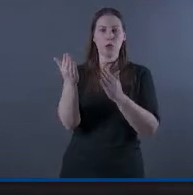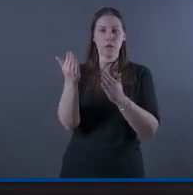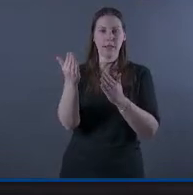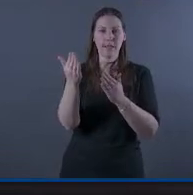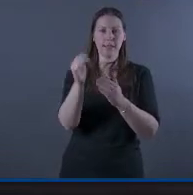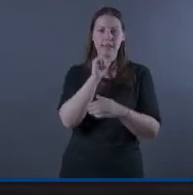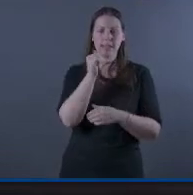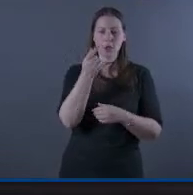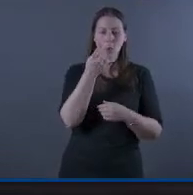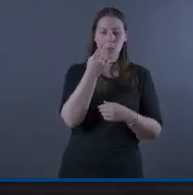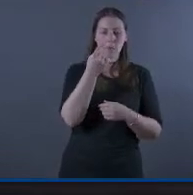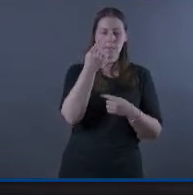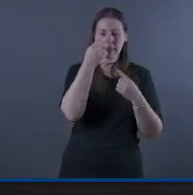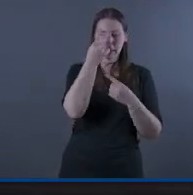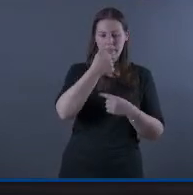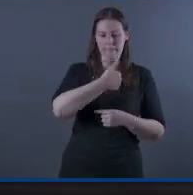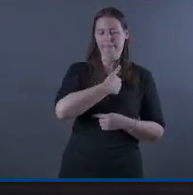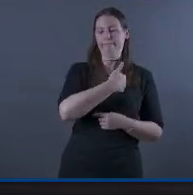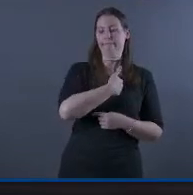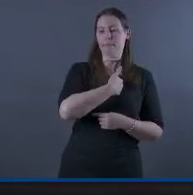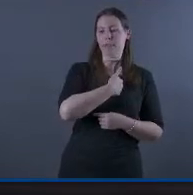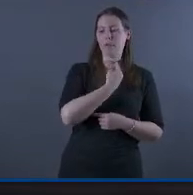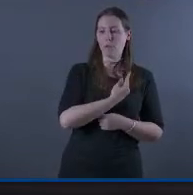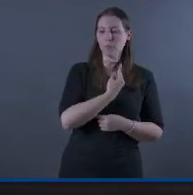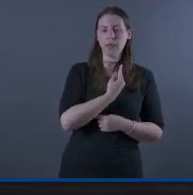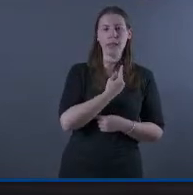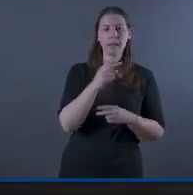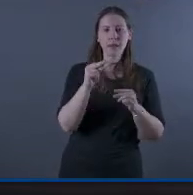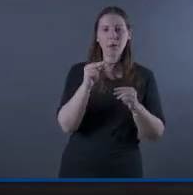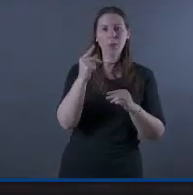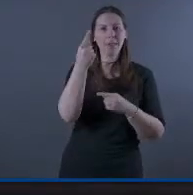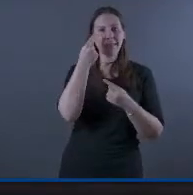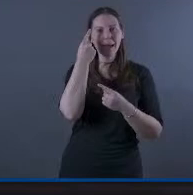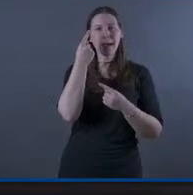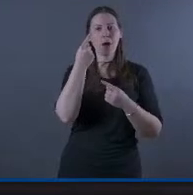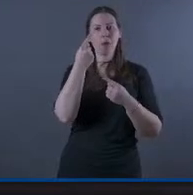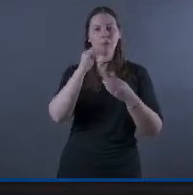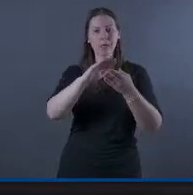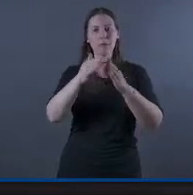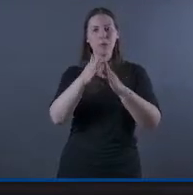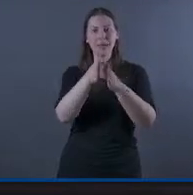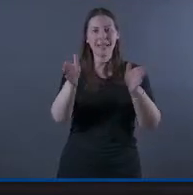Think about the community at large and please get vaccinated. Yeah, vaccine is the new mask.